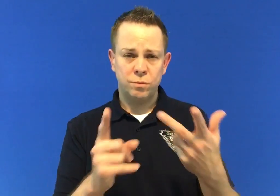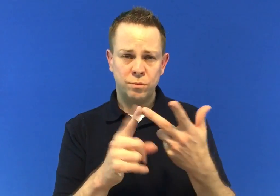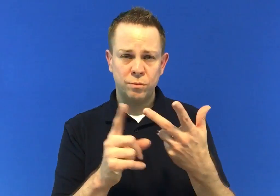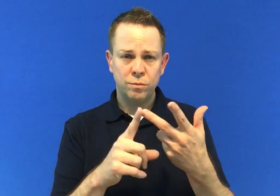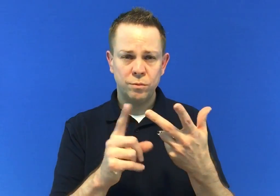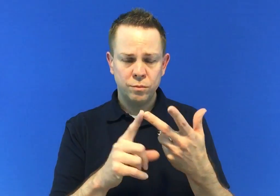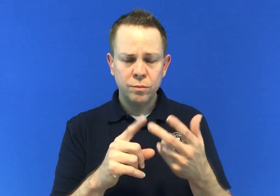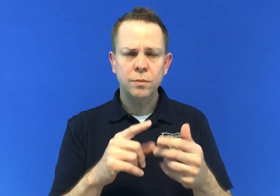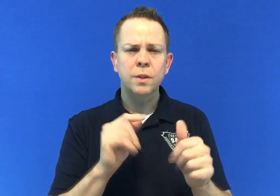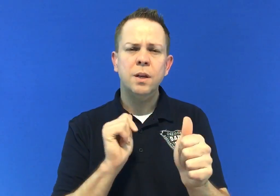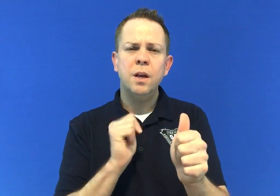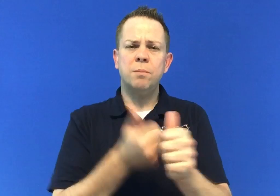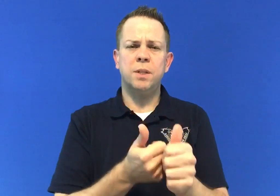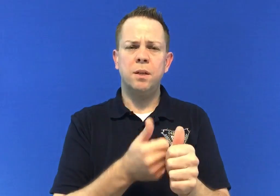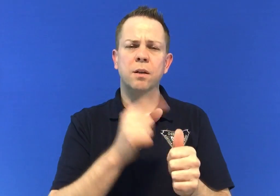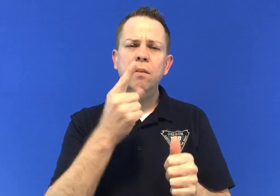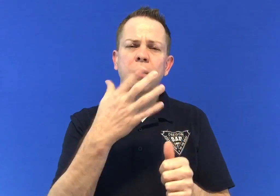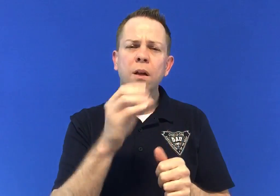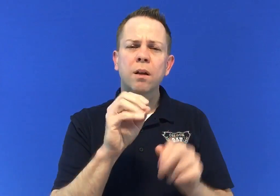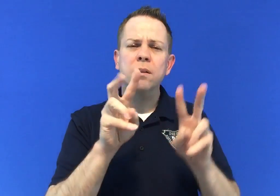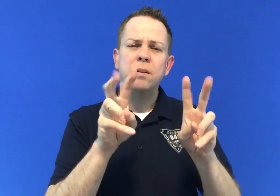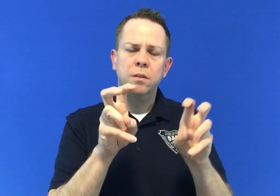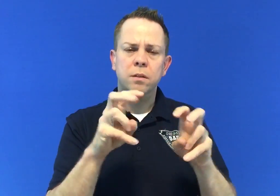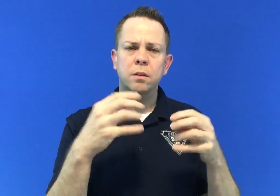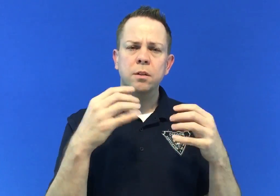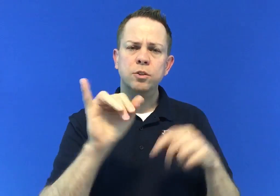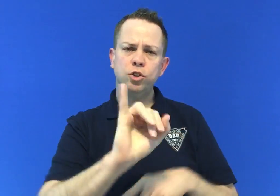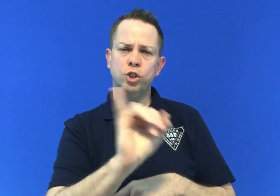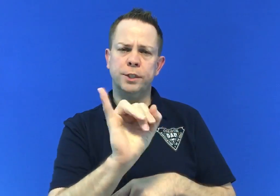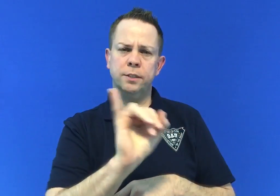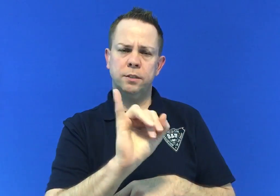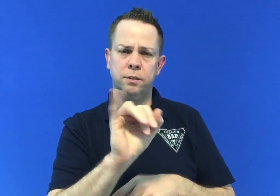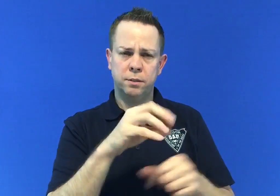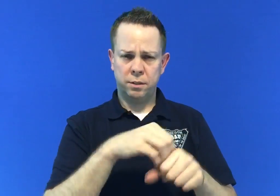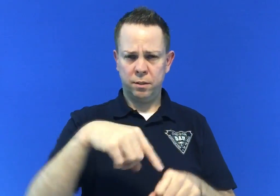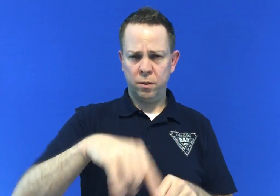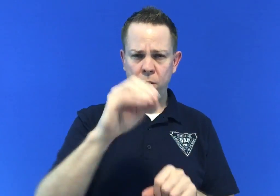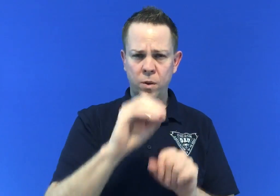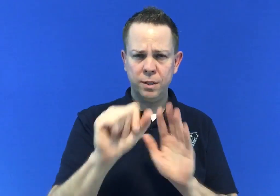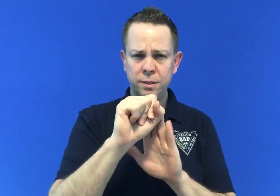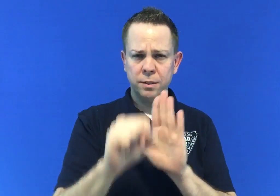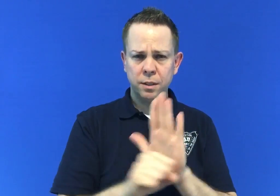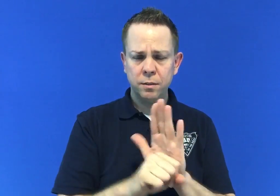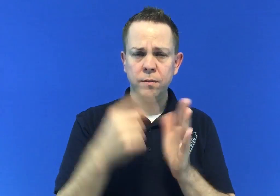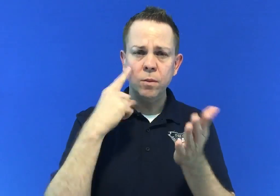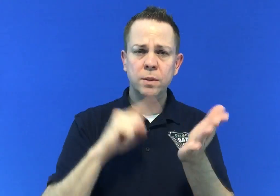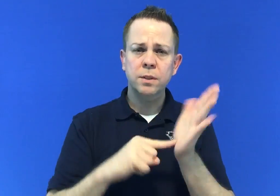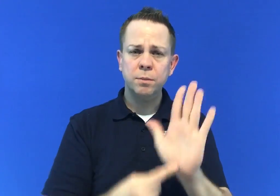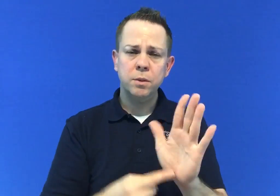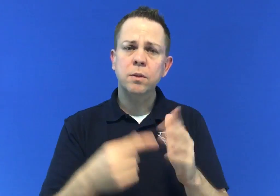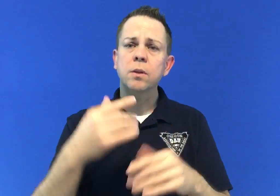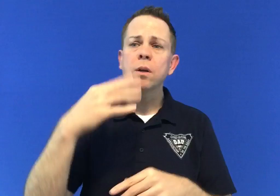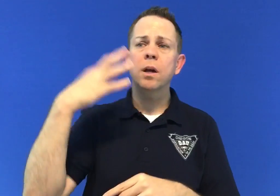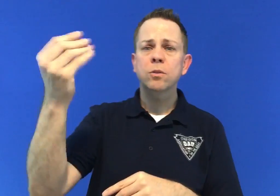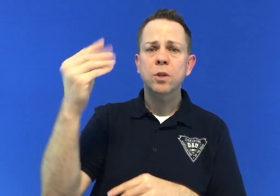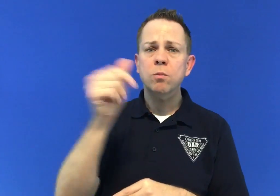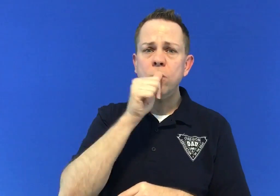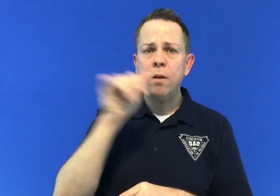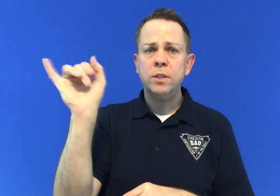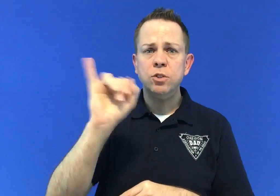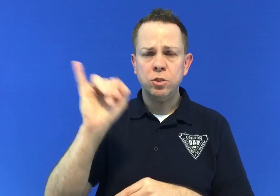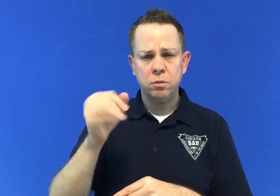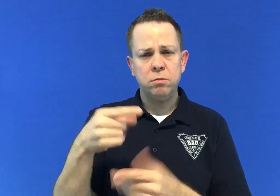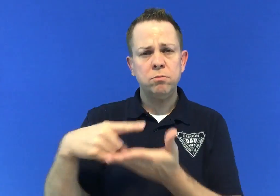3) They want to update insurance in Oregon, if you use private insurance,